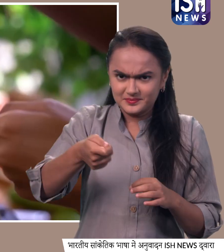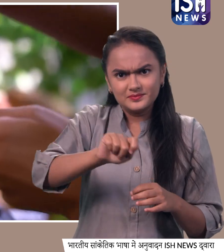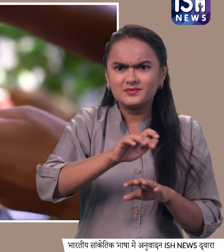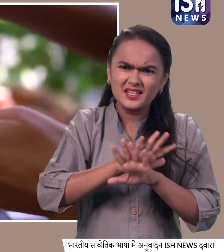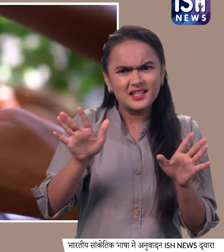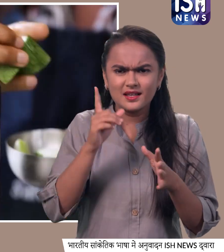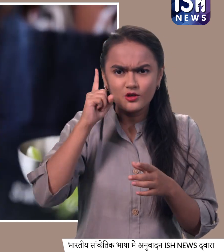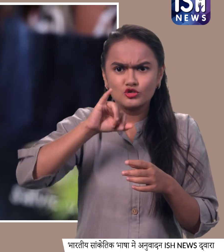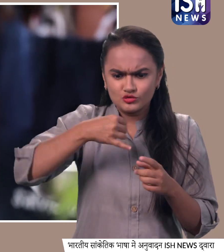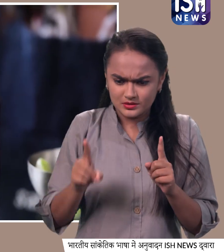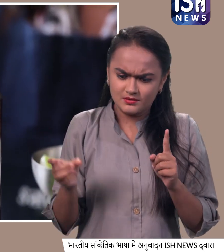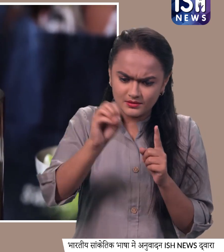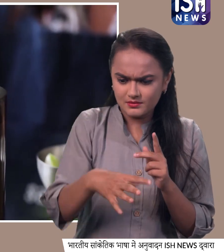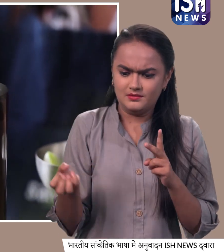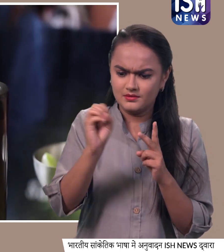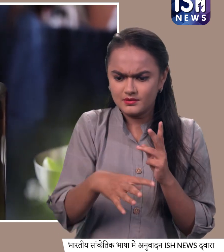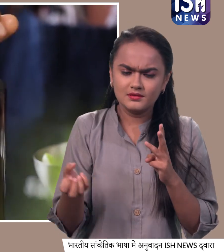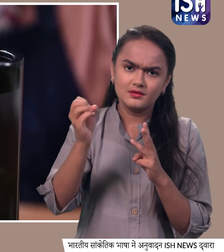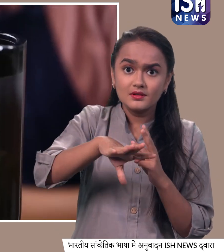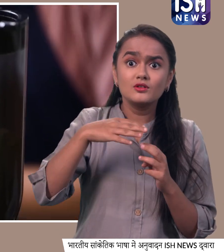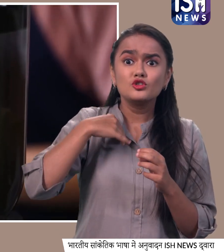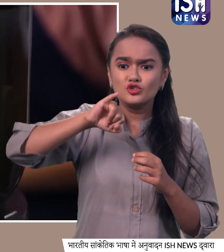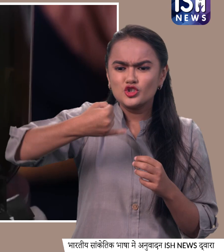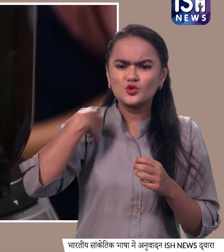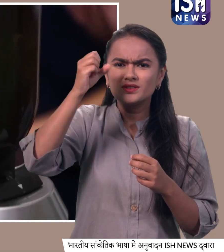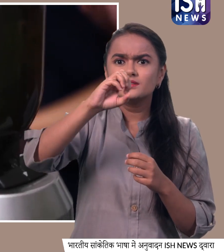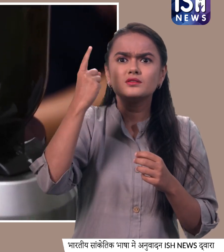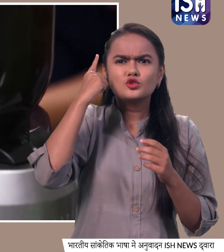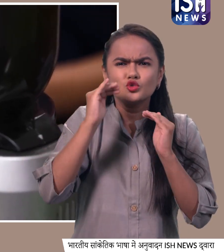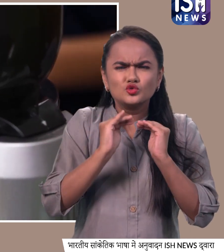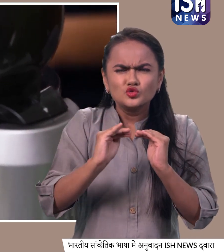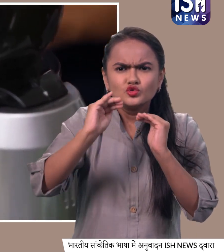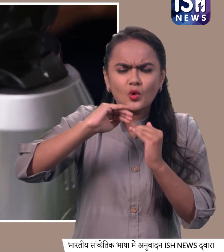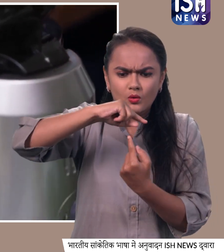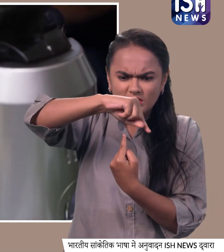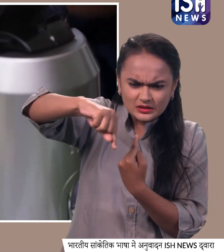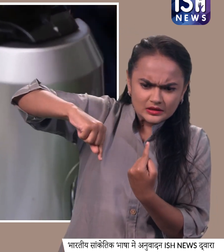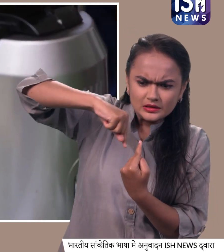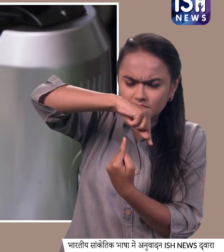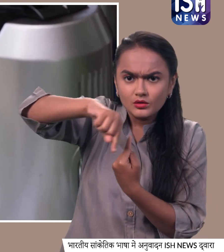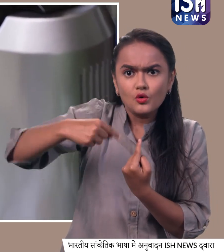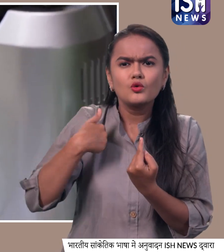That's it. Add all these ingredients one by one to your juicer We'll use a slow-pressed juicer to take out the juice